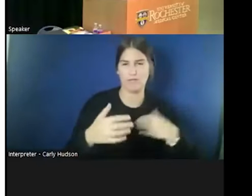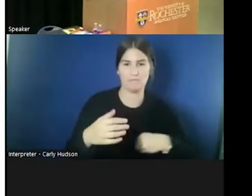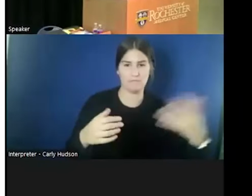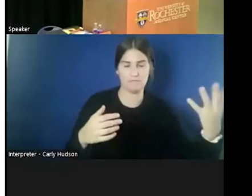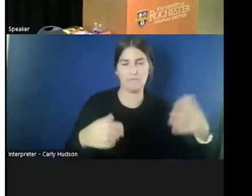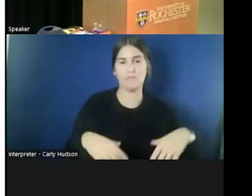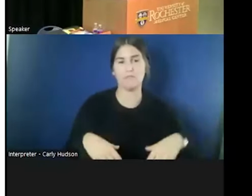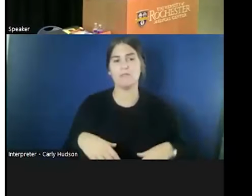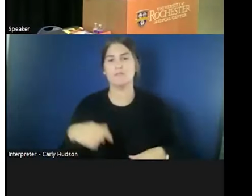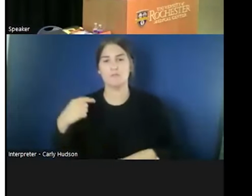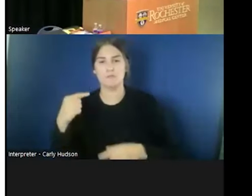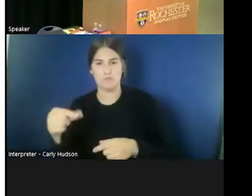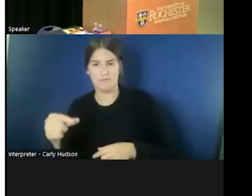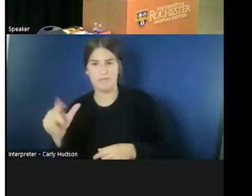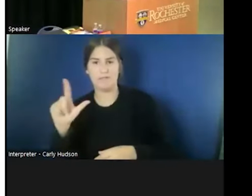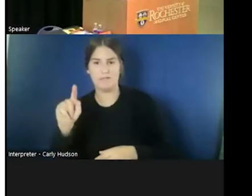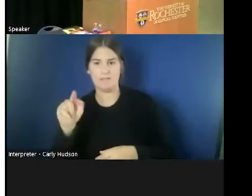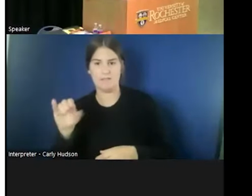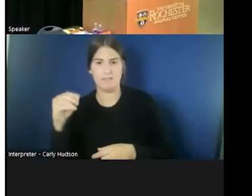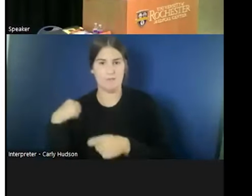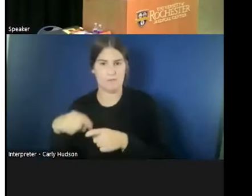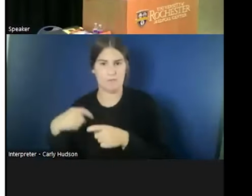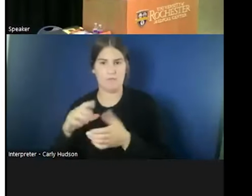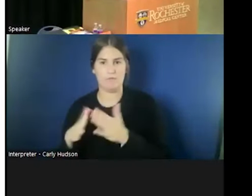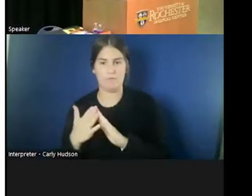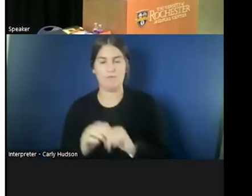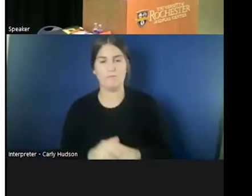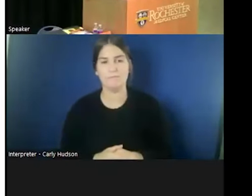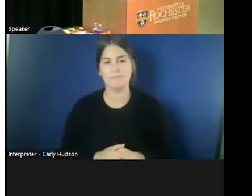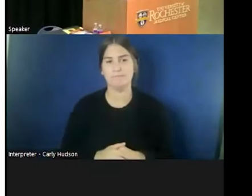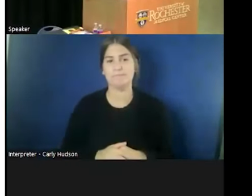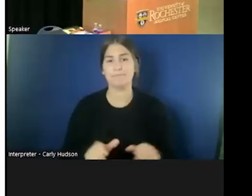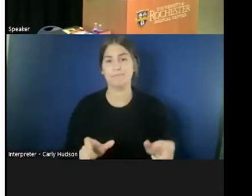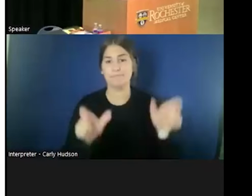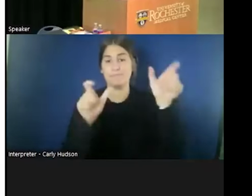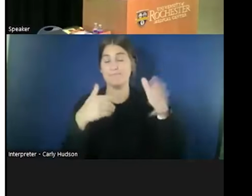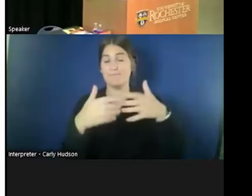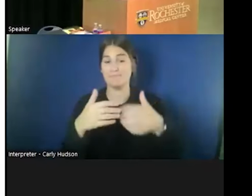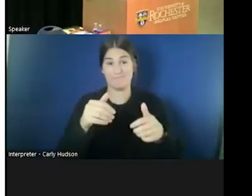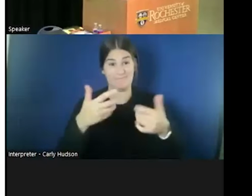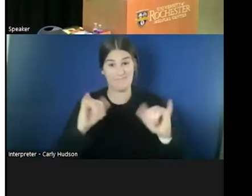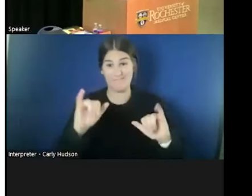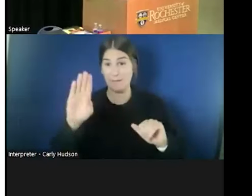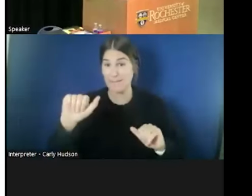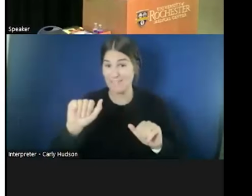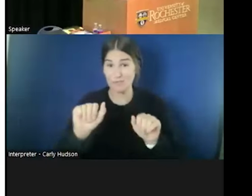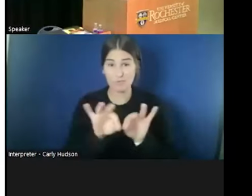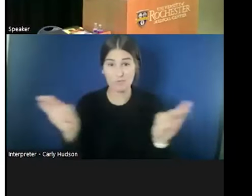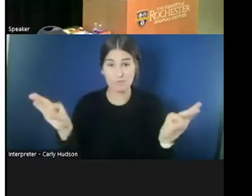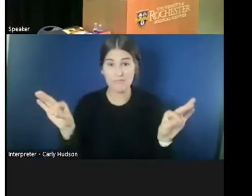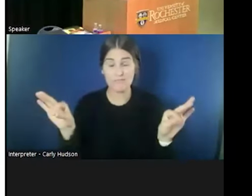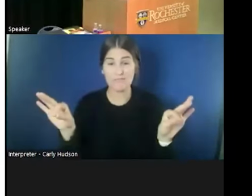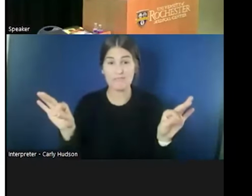adults and we see here that all the way across up to bachelor's degrees there is still a discrepancy